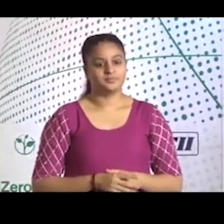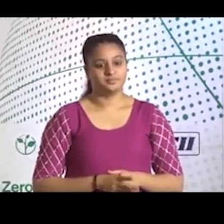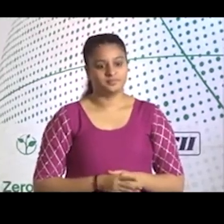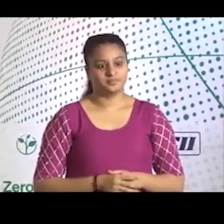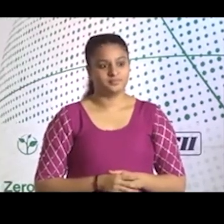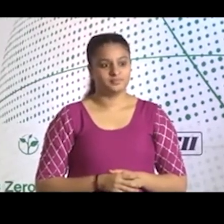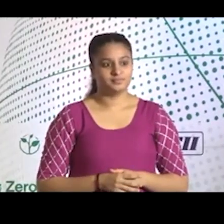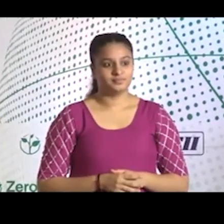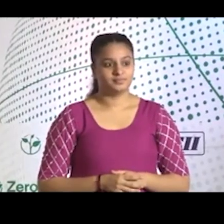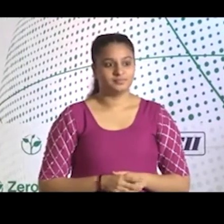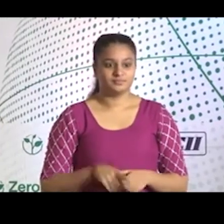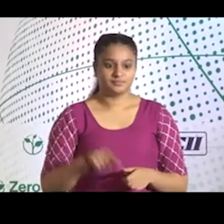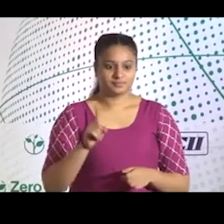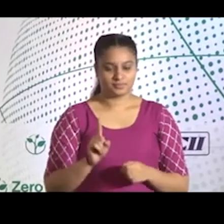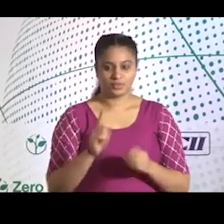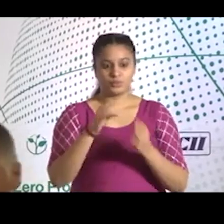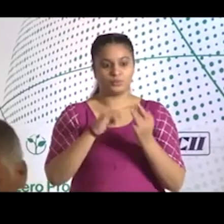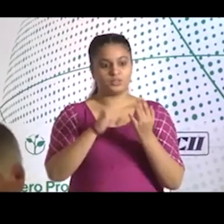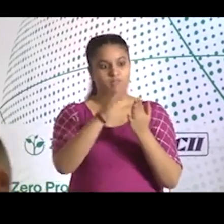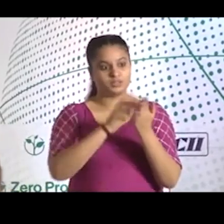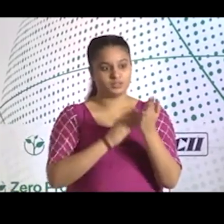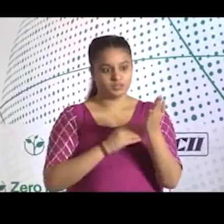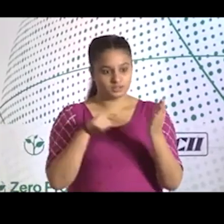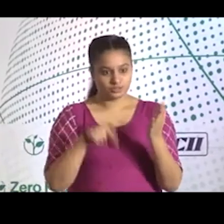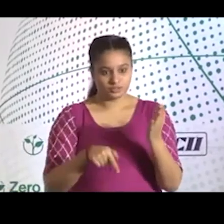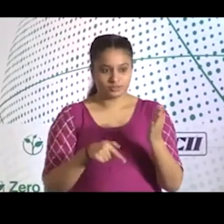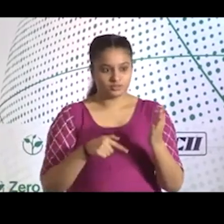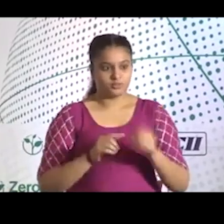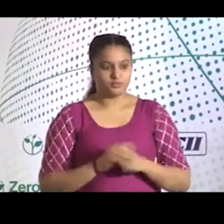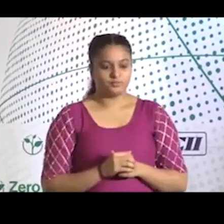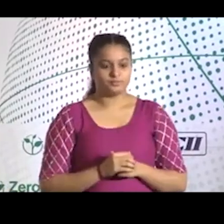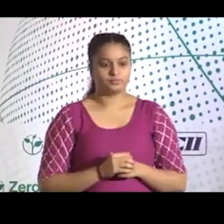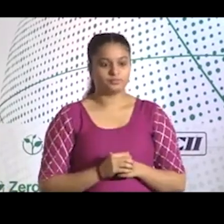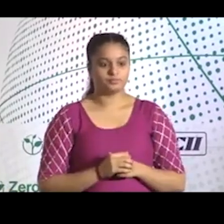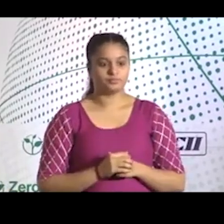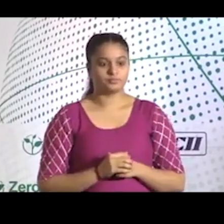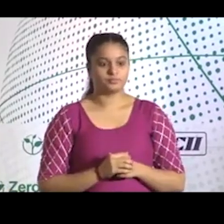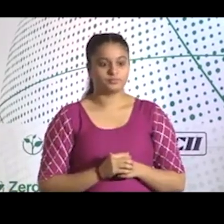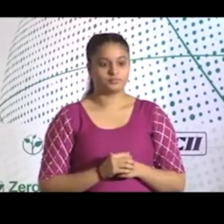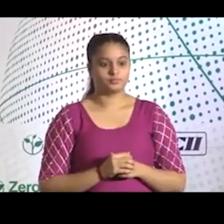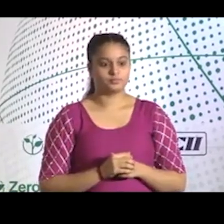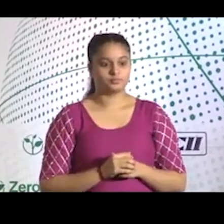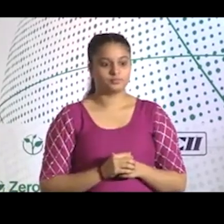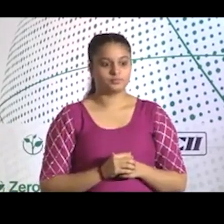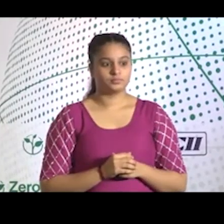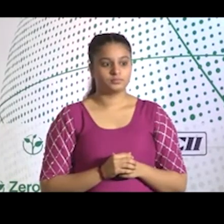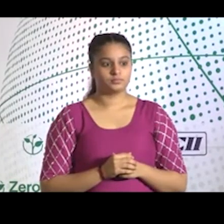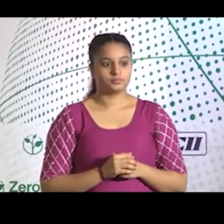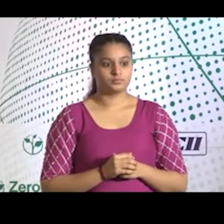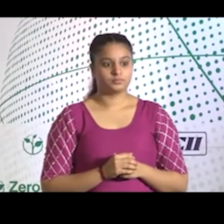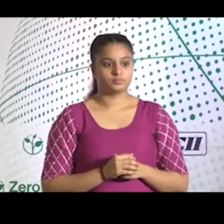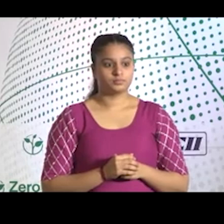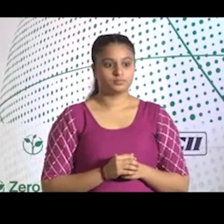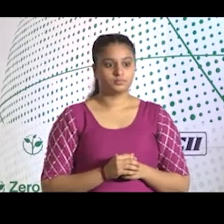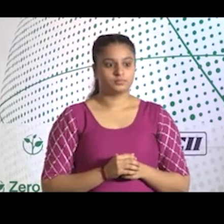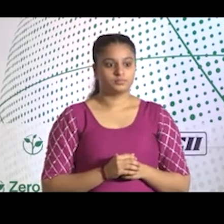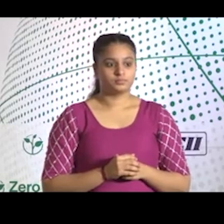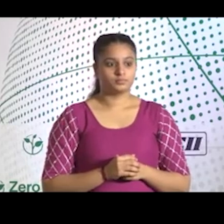There was one session which I forgot to mention, and it's it was a very fun filled one.